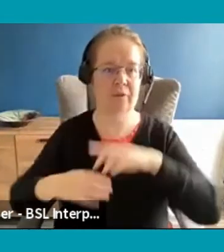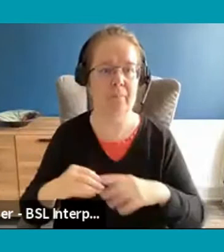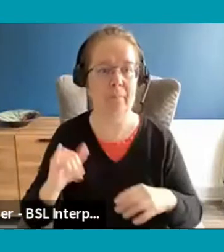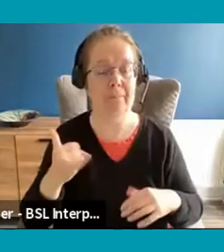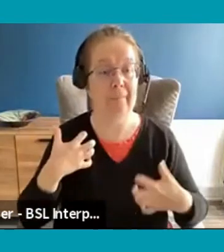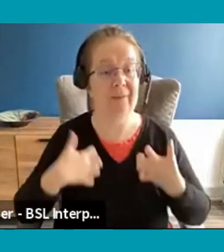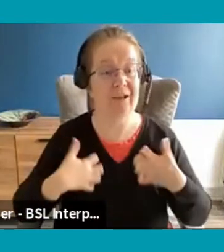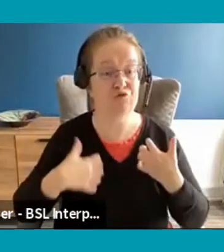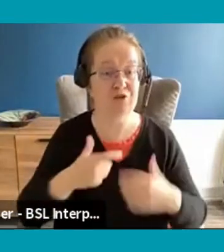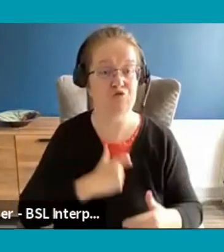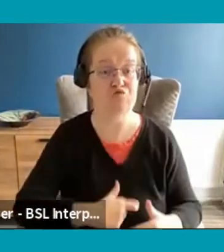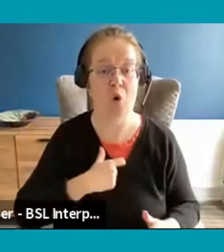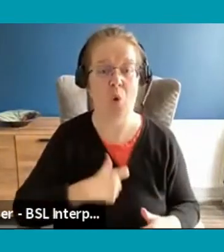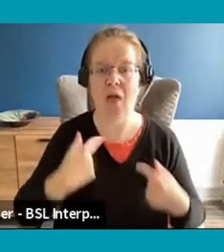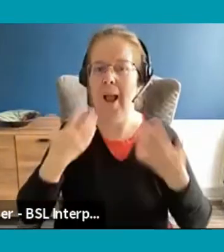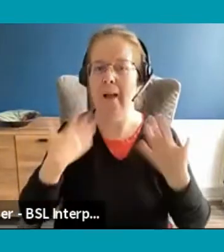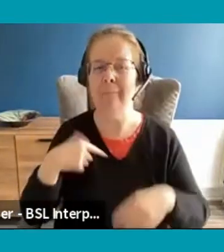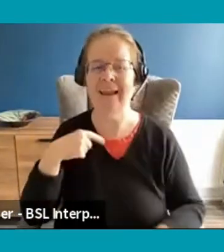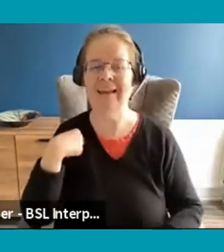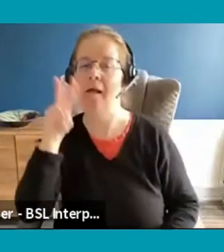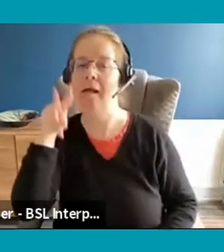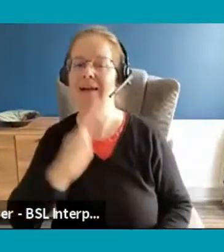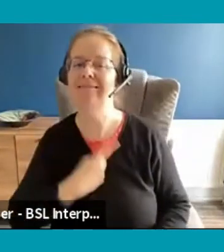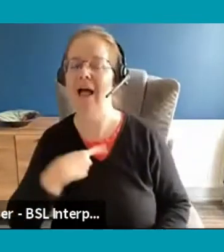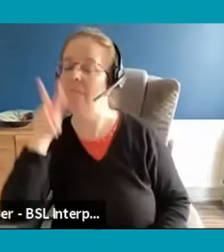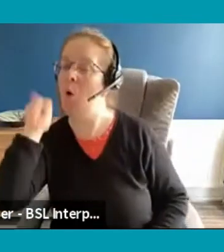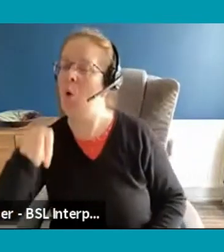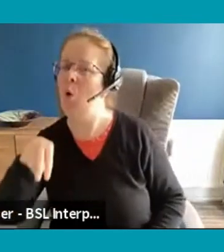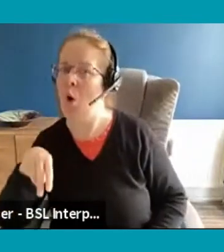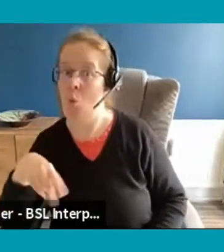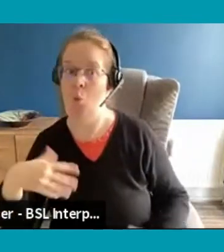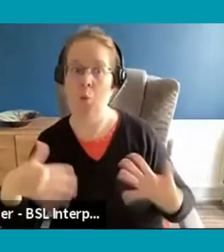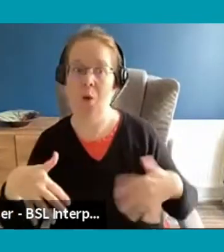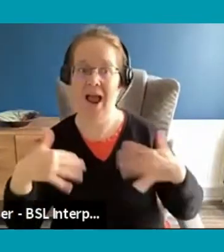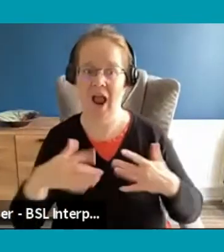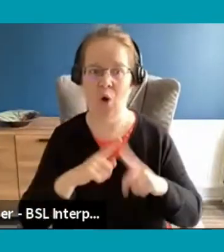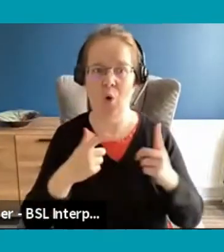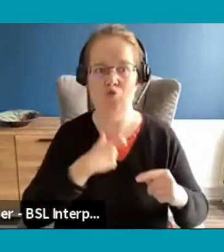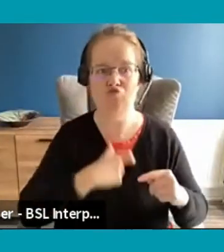I know I had a quick a cheeky look earlier and there's some really fabulous roles and opportunities.